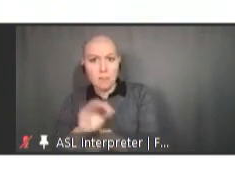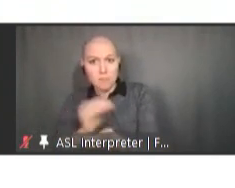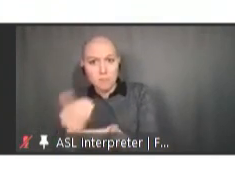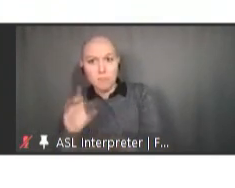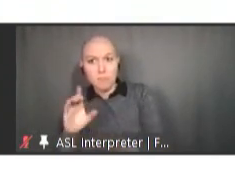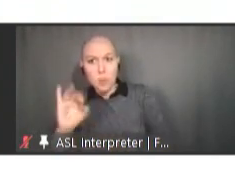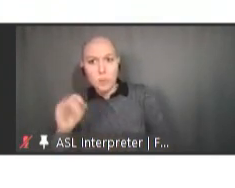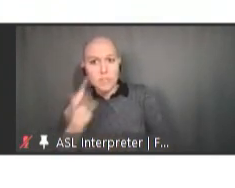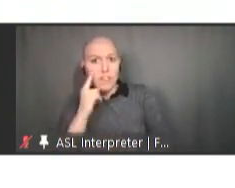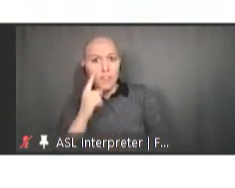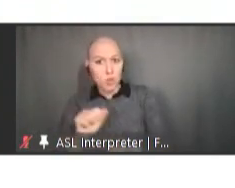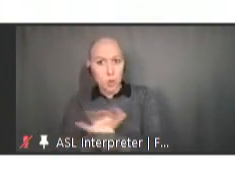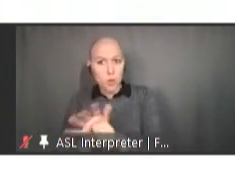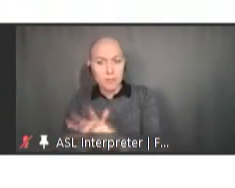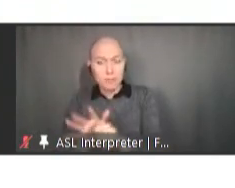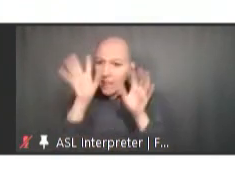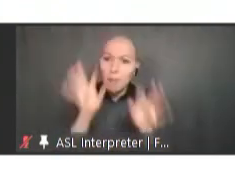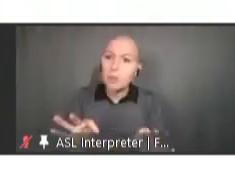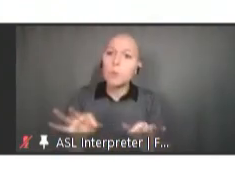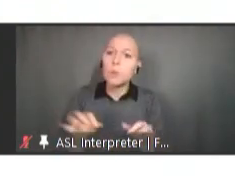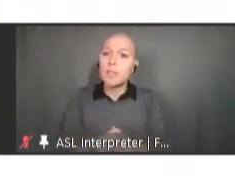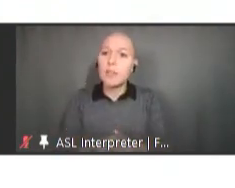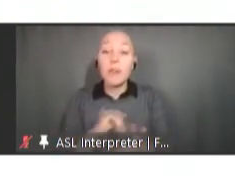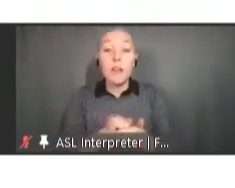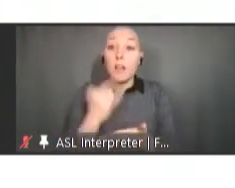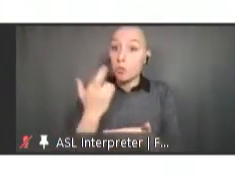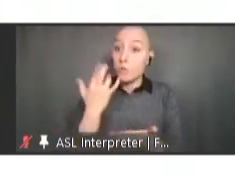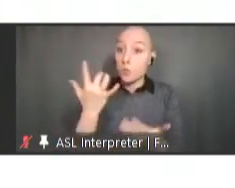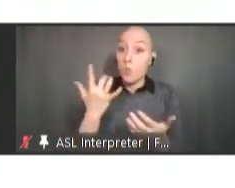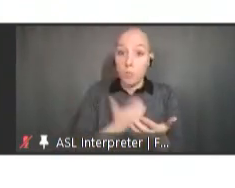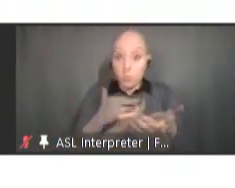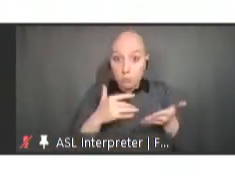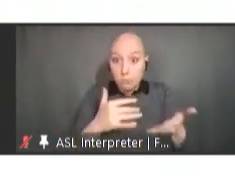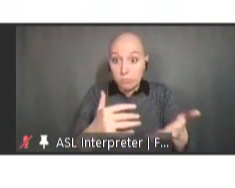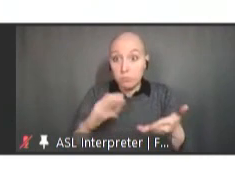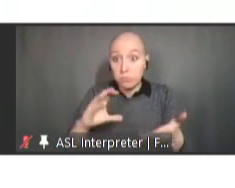I mean, that is the reason why we are doing this, because we want to be able to -- you know,